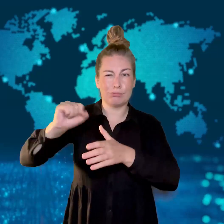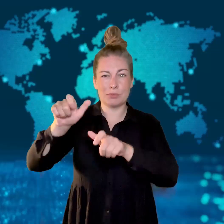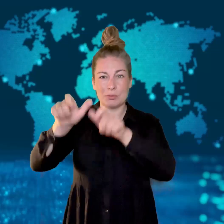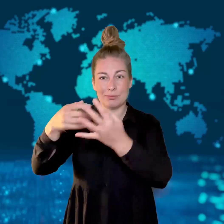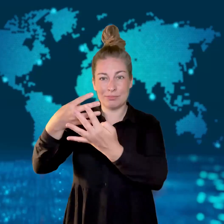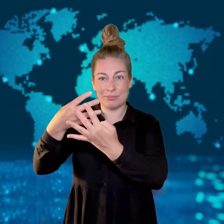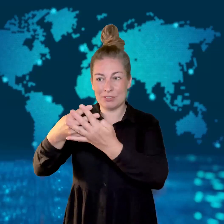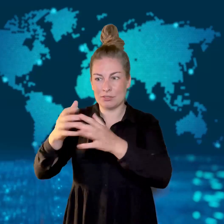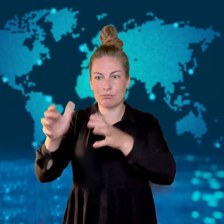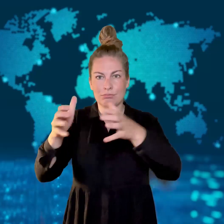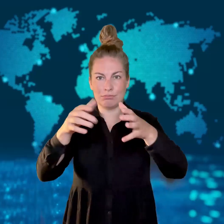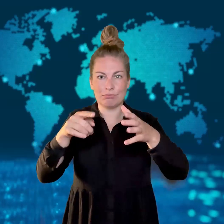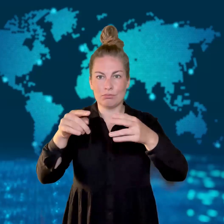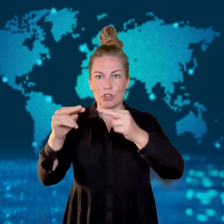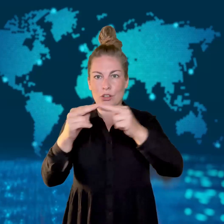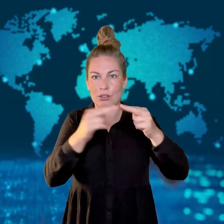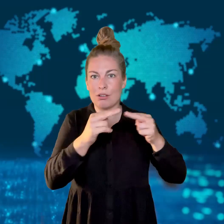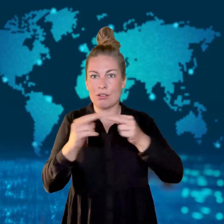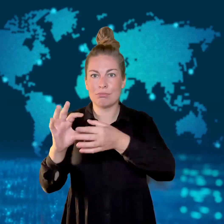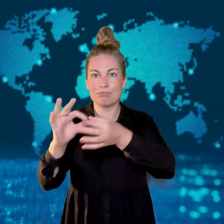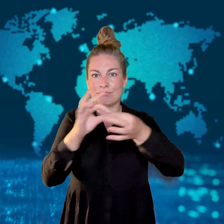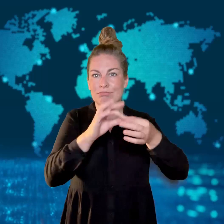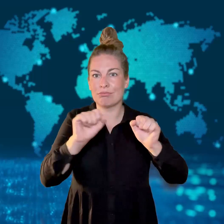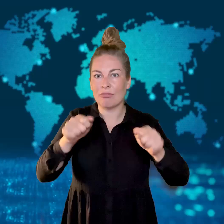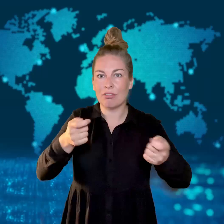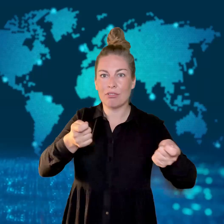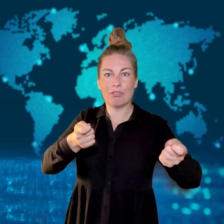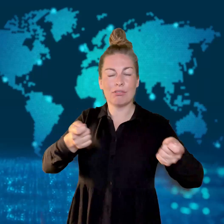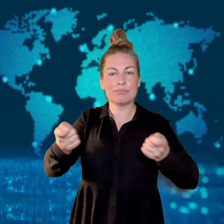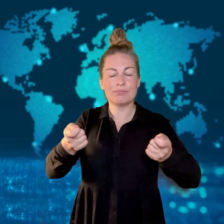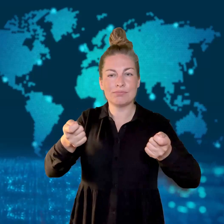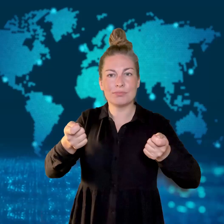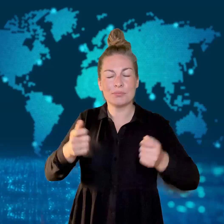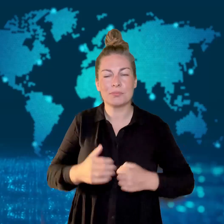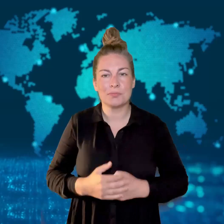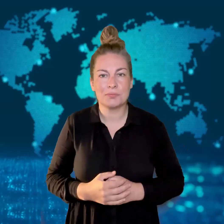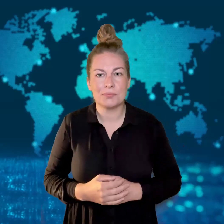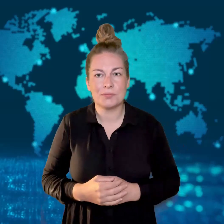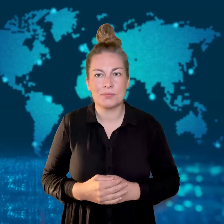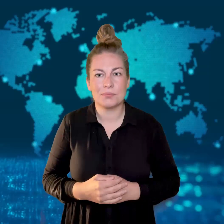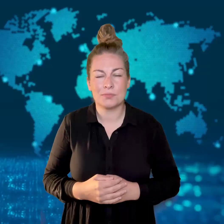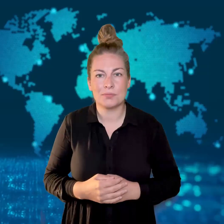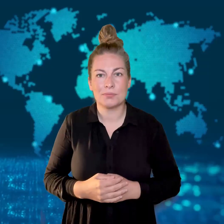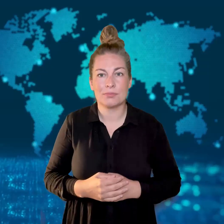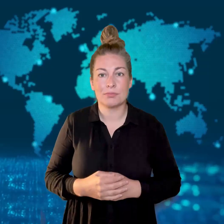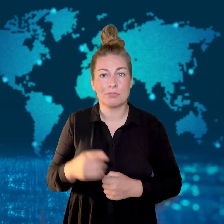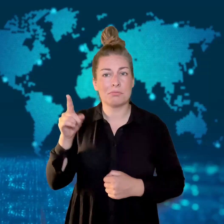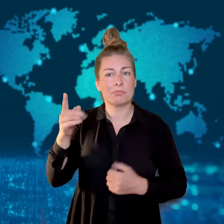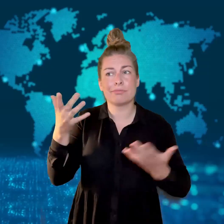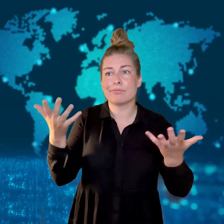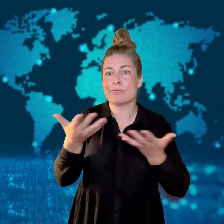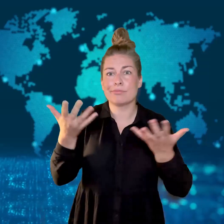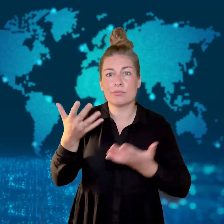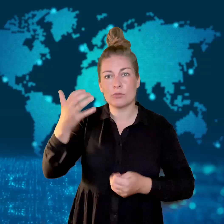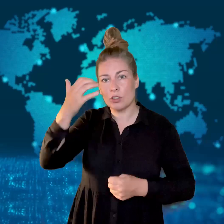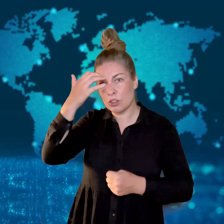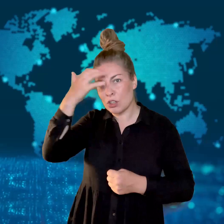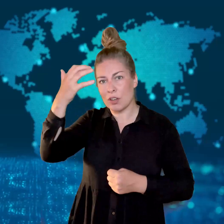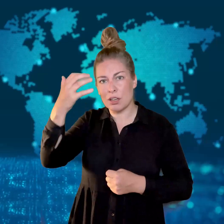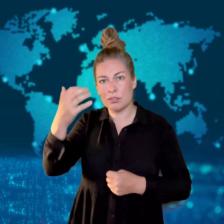The prisons have become control centers for many of those gangs and cartels.